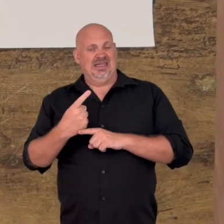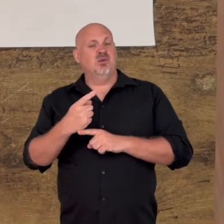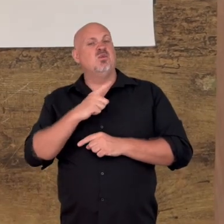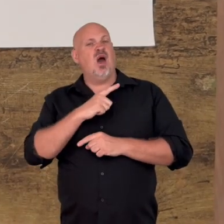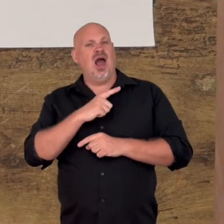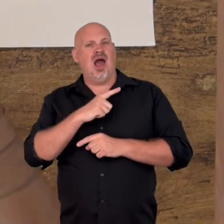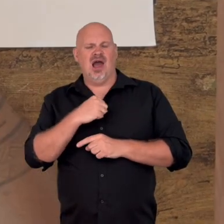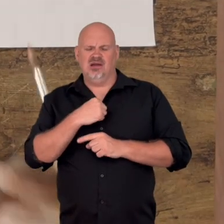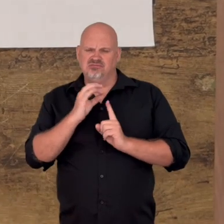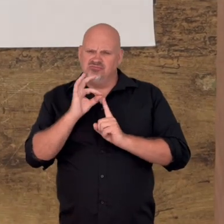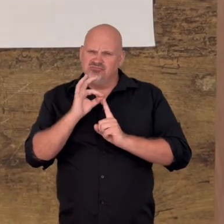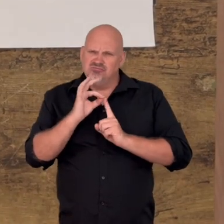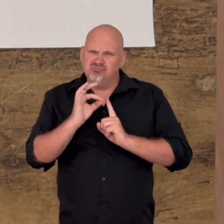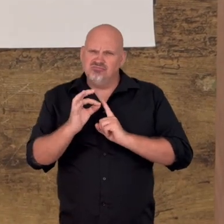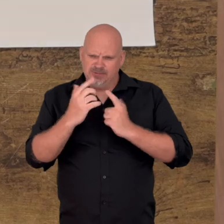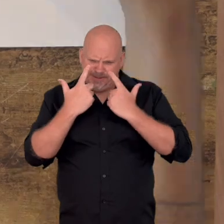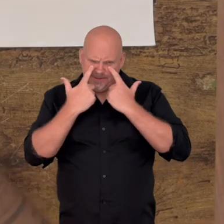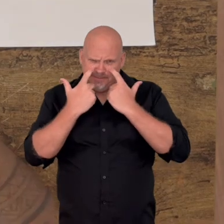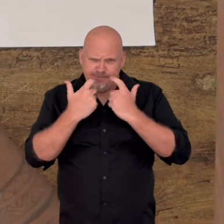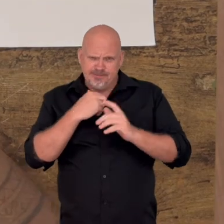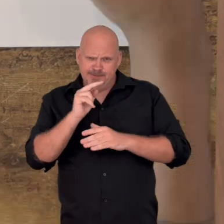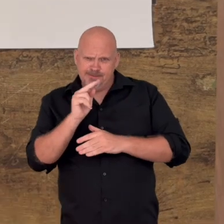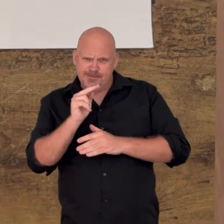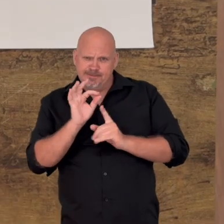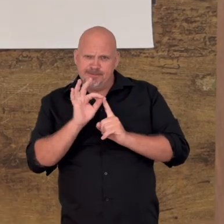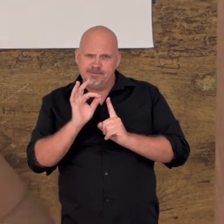I'm showing you how to make a painting in a couple of minutes how incredible is that